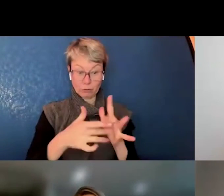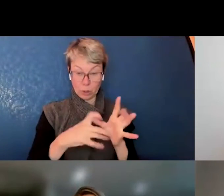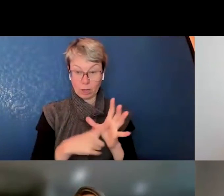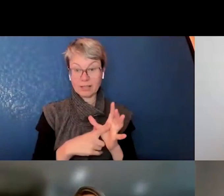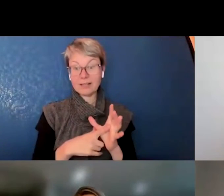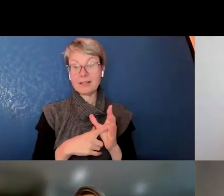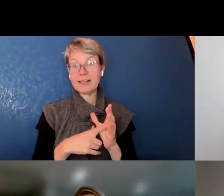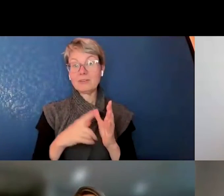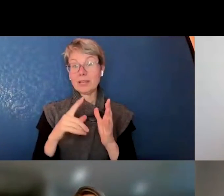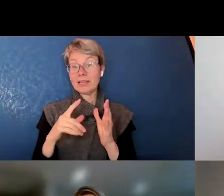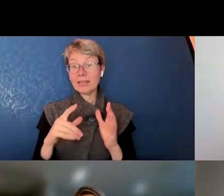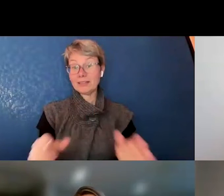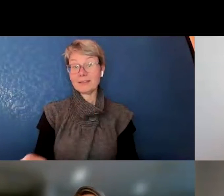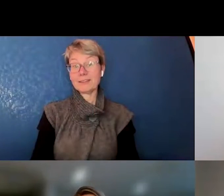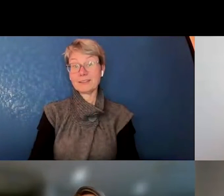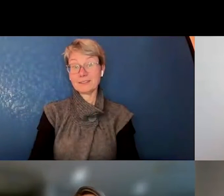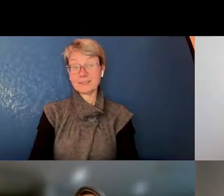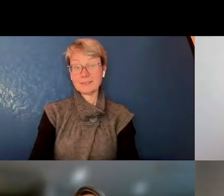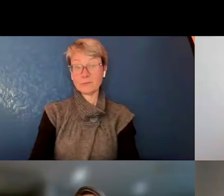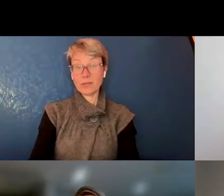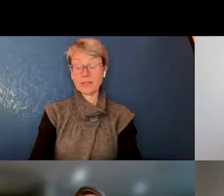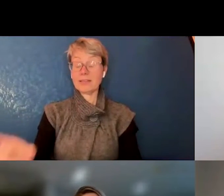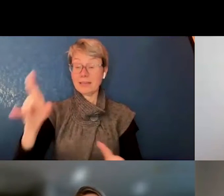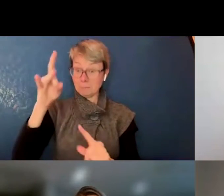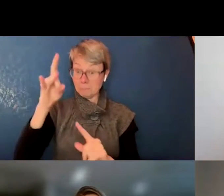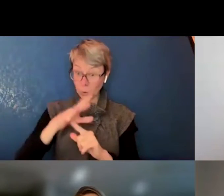in criminal defense work in the criminal law is Liberty right Freedom right we we don't want